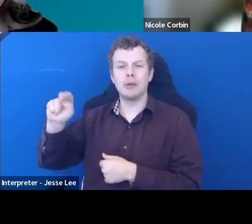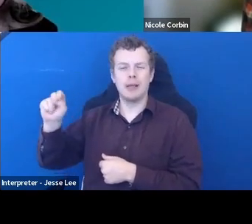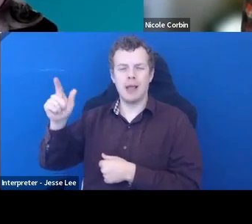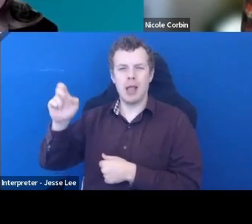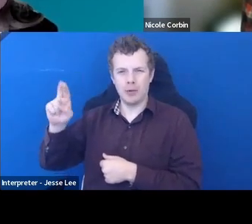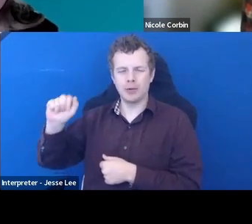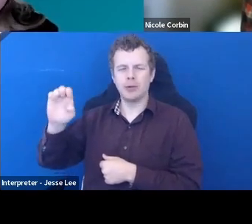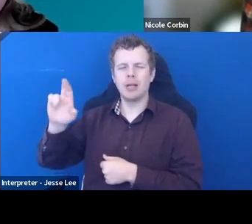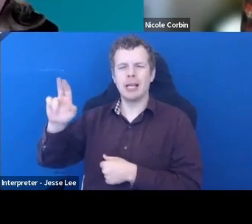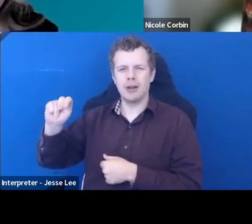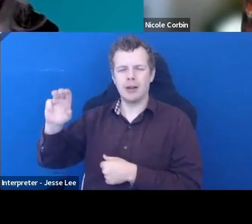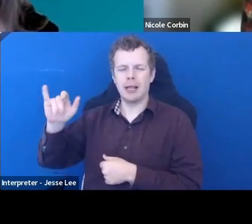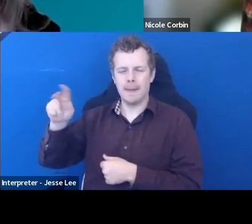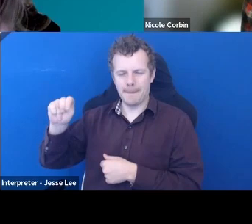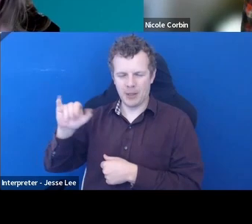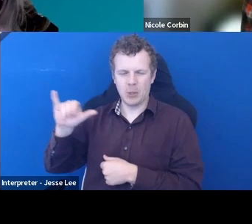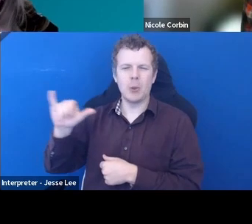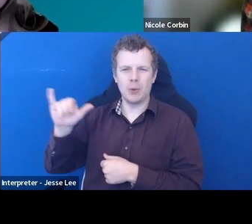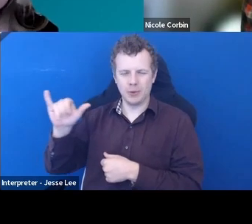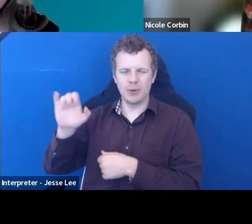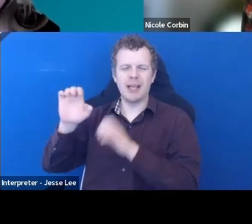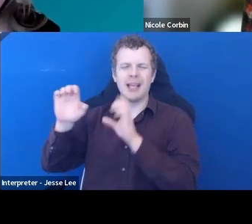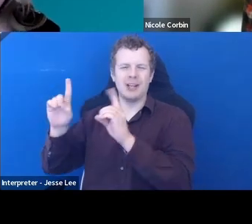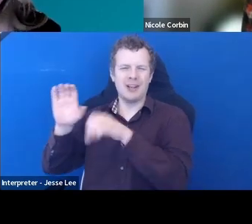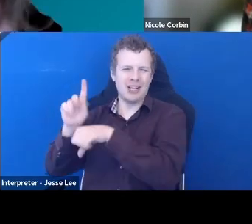Both educational consultants to help in the background.